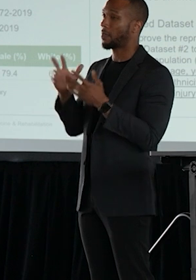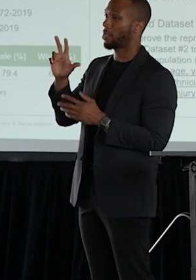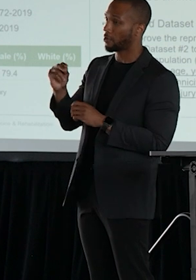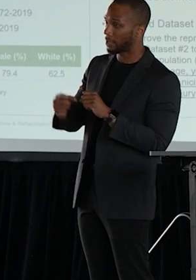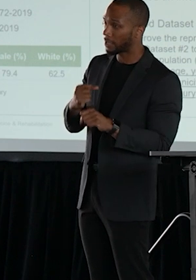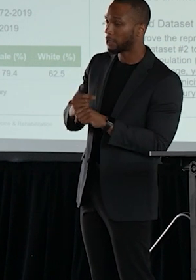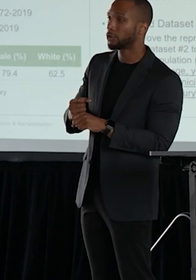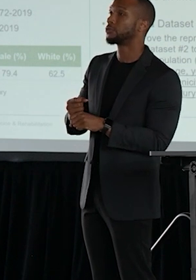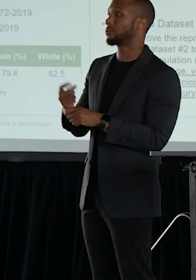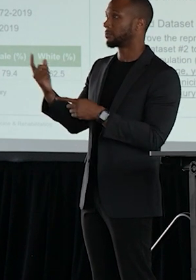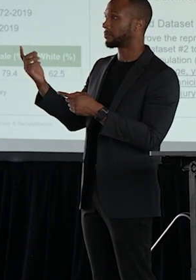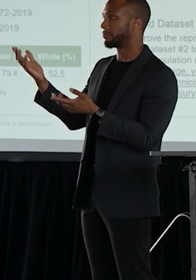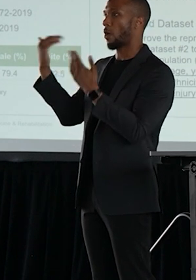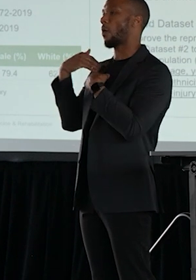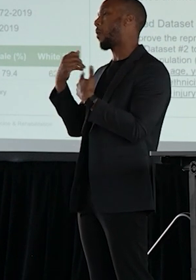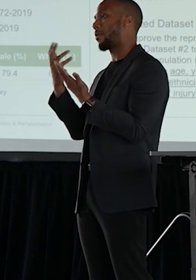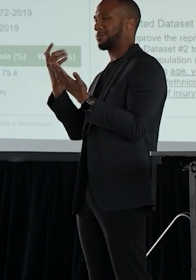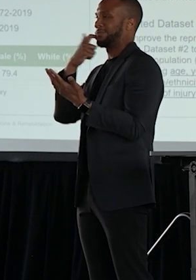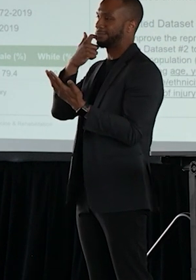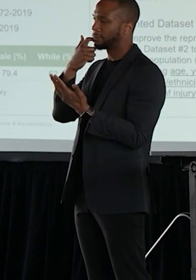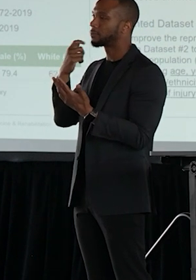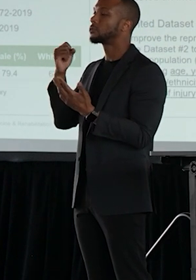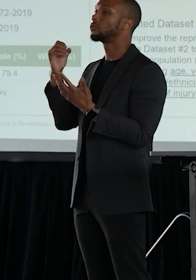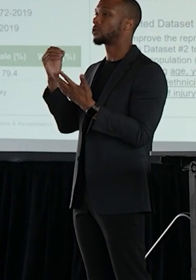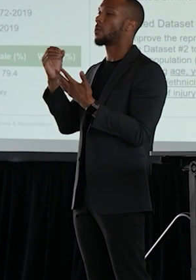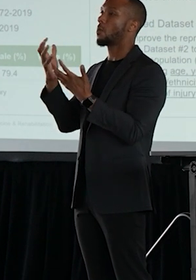living, could be just a month living. So we want to know the